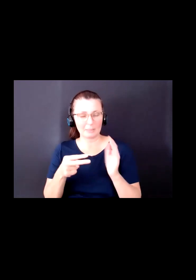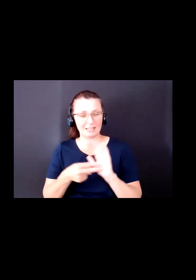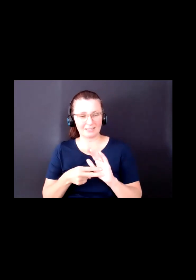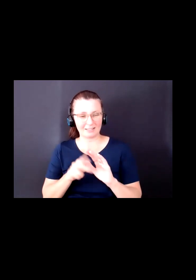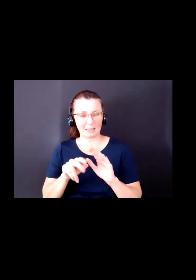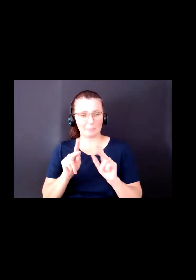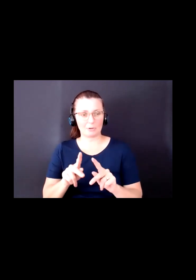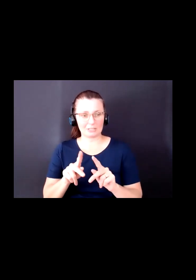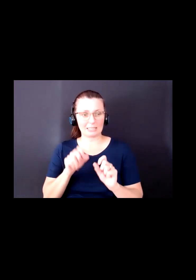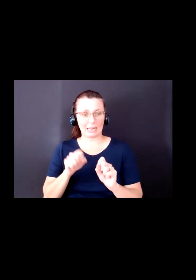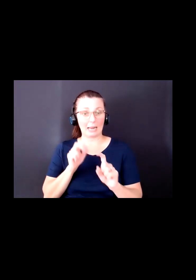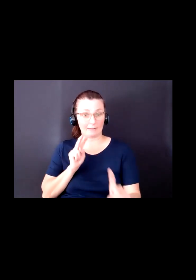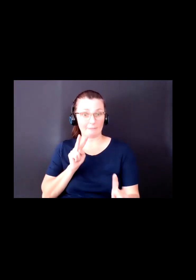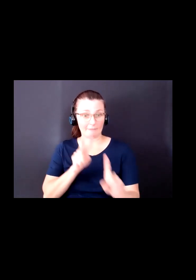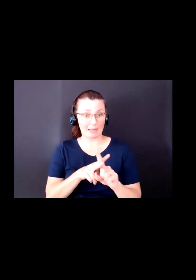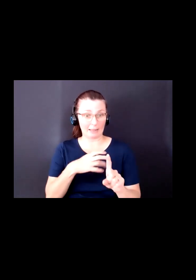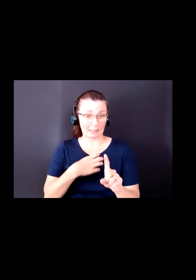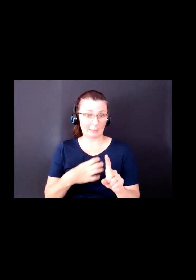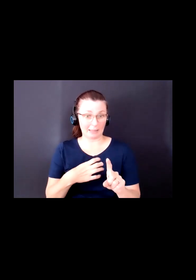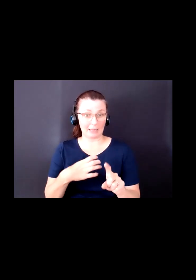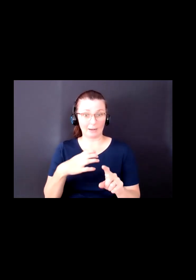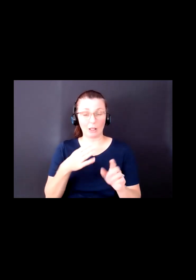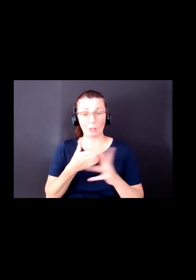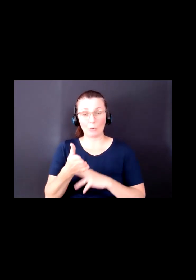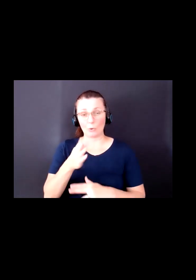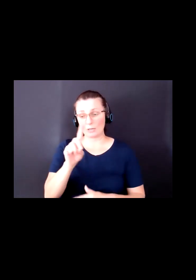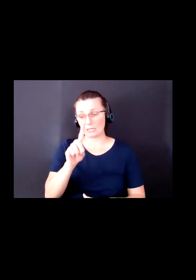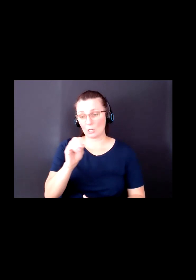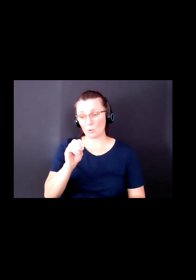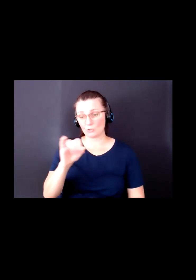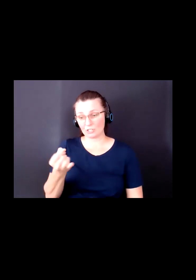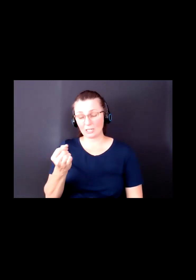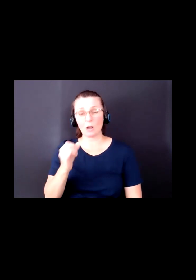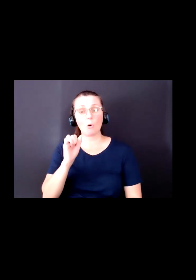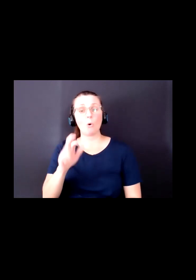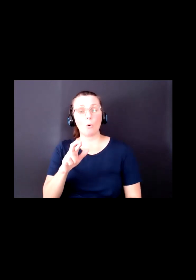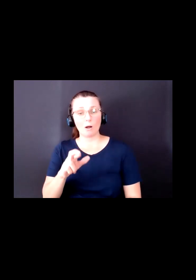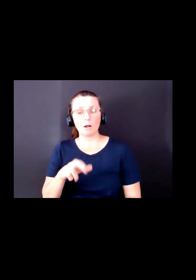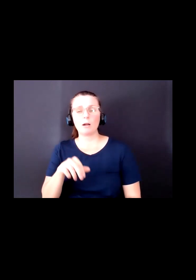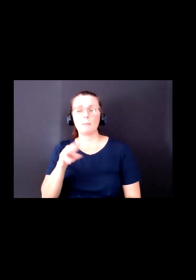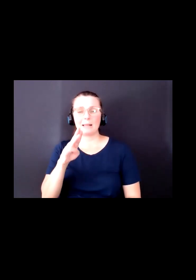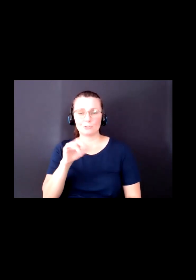to file a complaint at the Department of Justice, or the Massachusetts Commission Against Discrimination. For place of